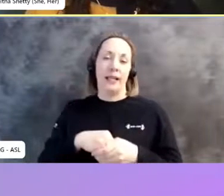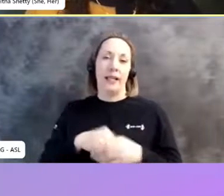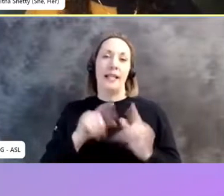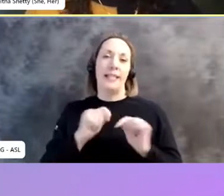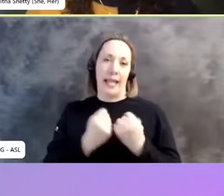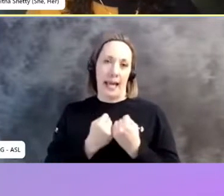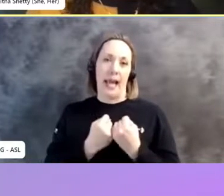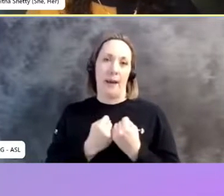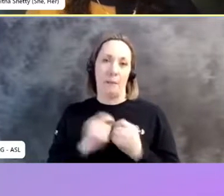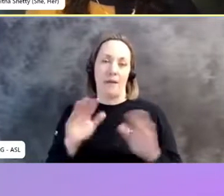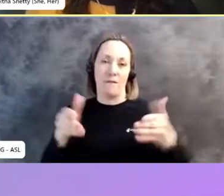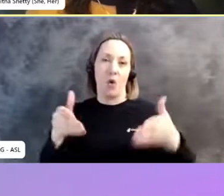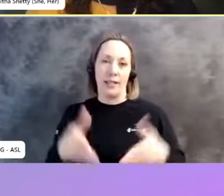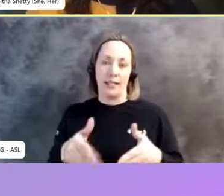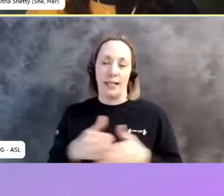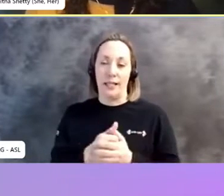us it wasn't one person who